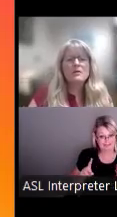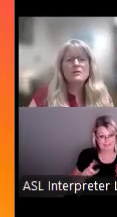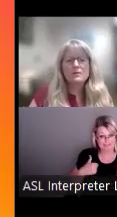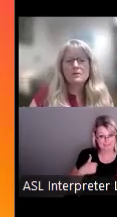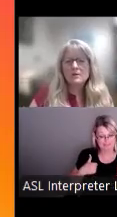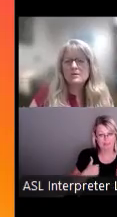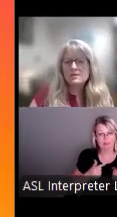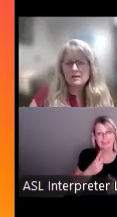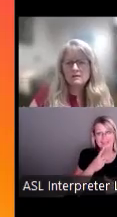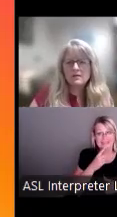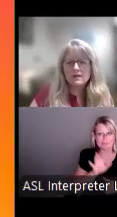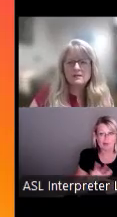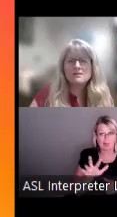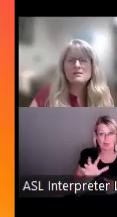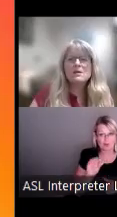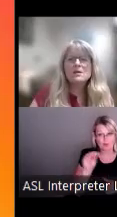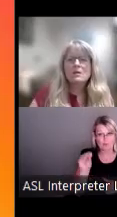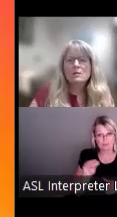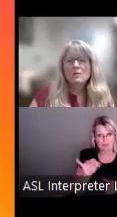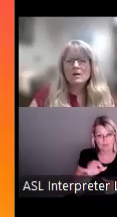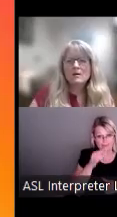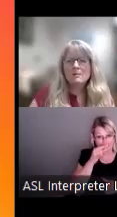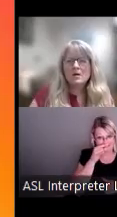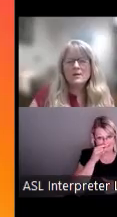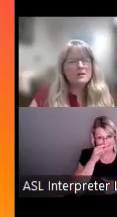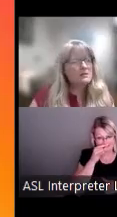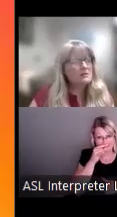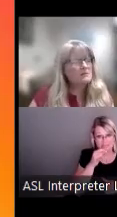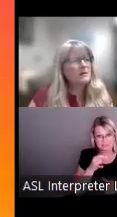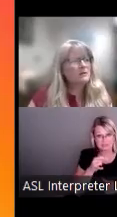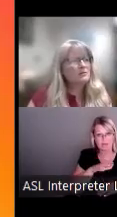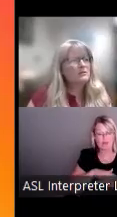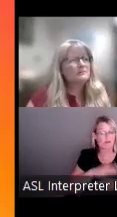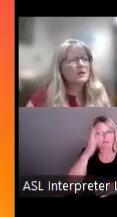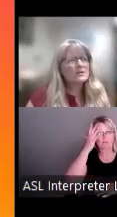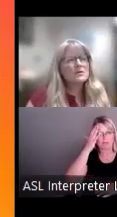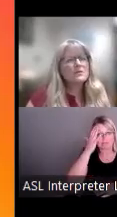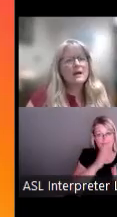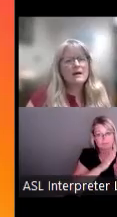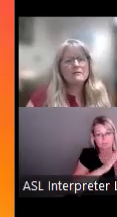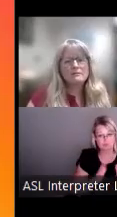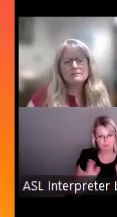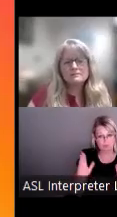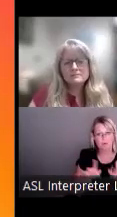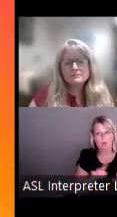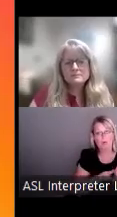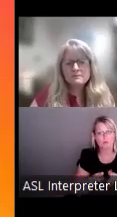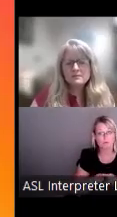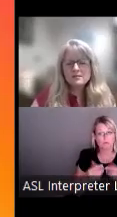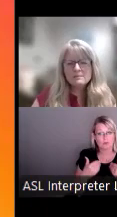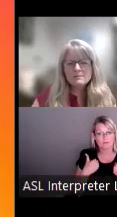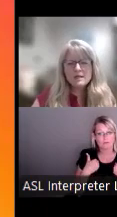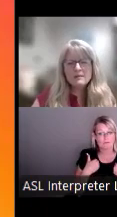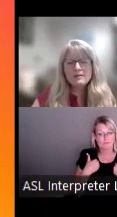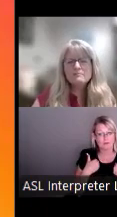about 30% of kids on the autism spectrum also have some type of